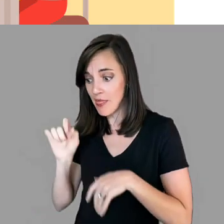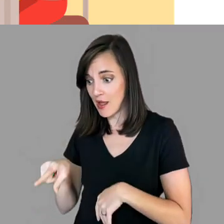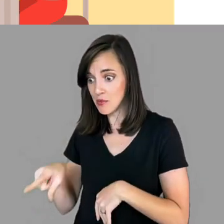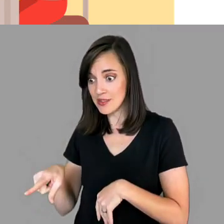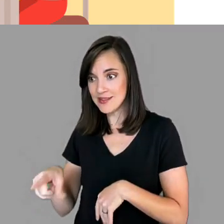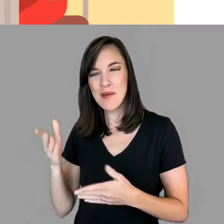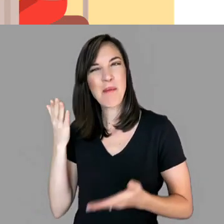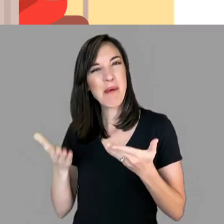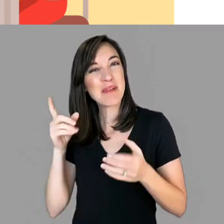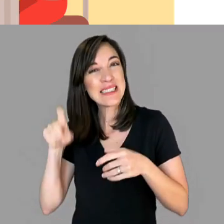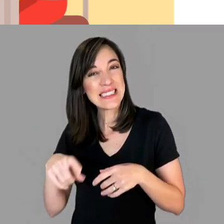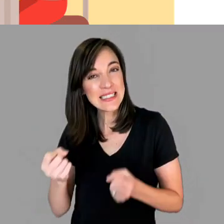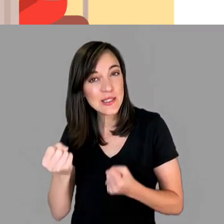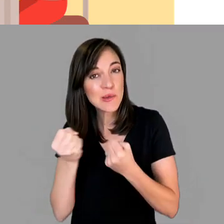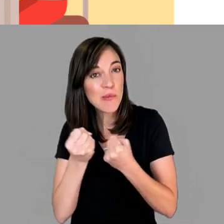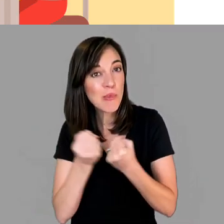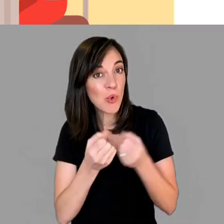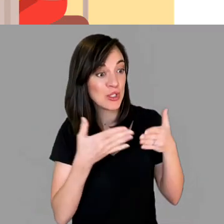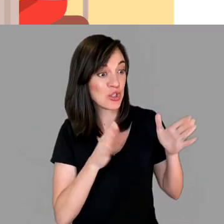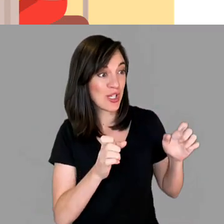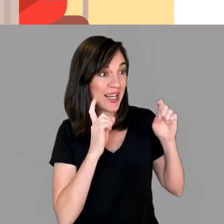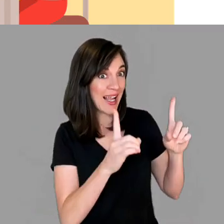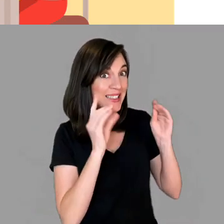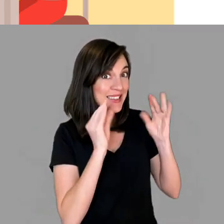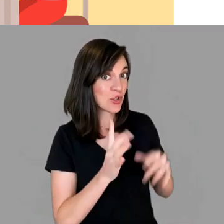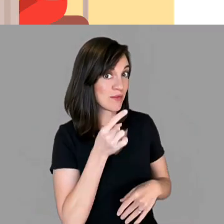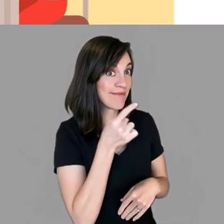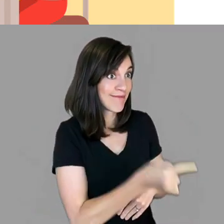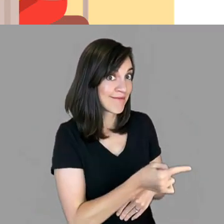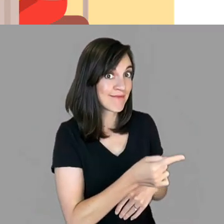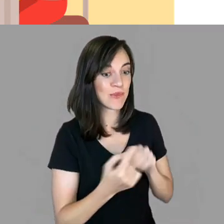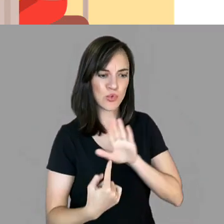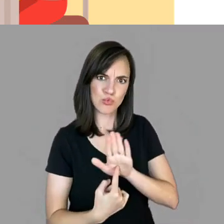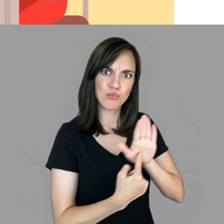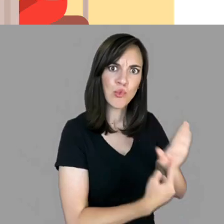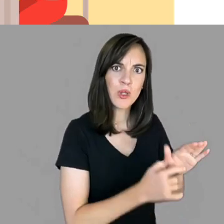the general education teacher in making flexible grouping in their classroom to